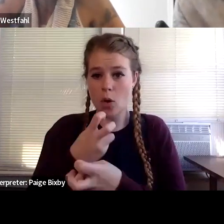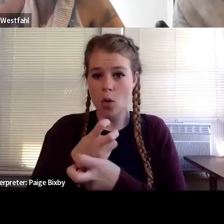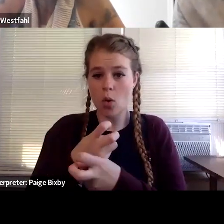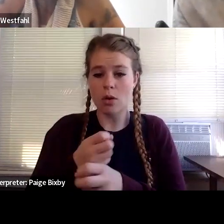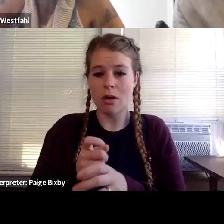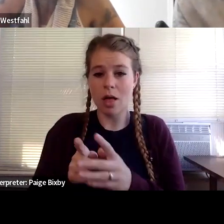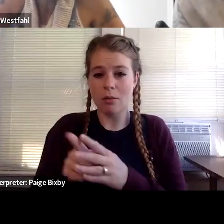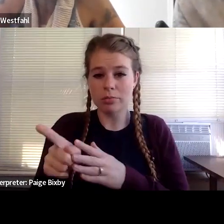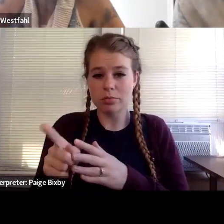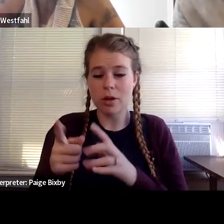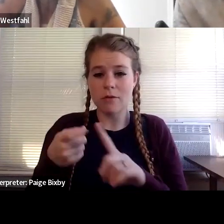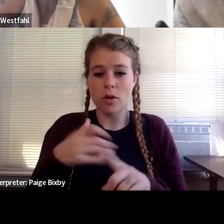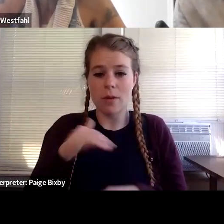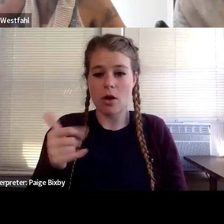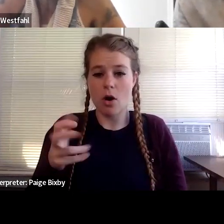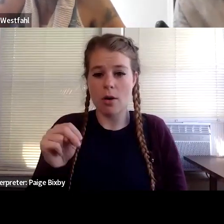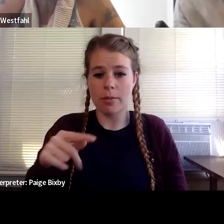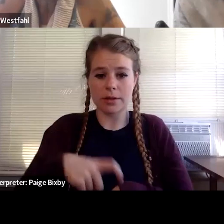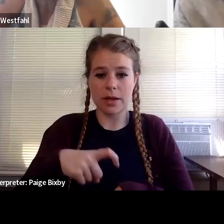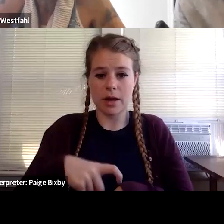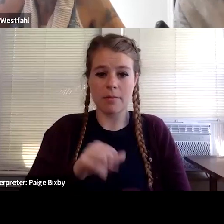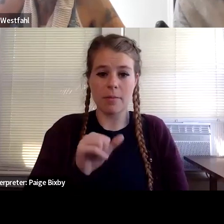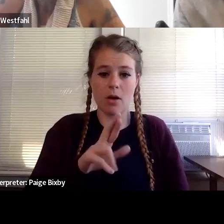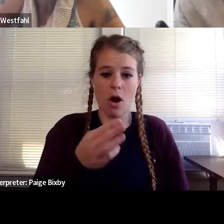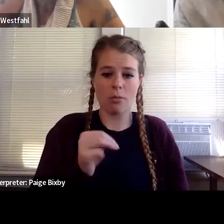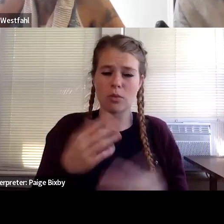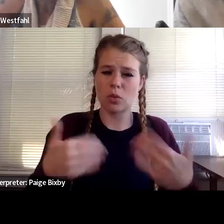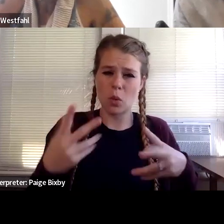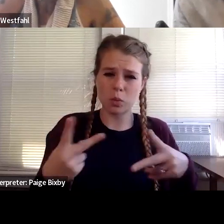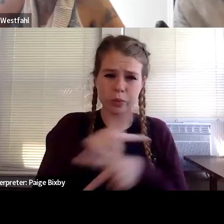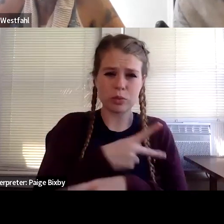And my arm was way worse than my leg ever was.